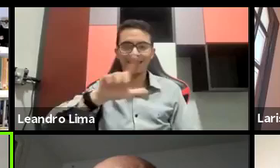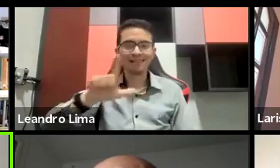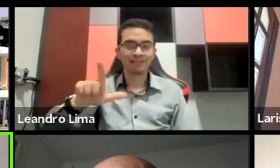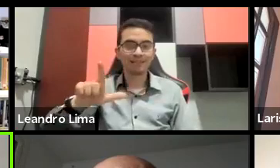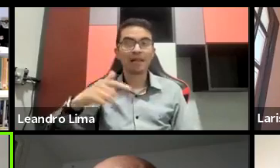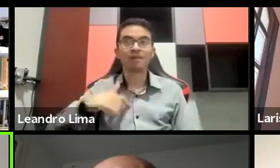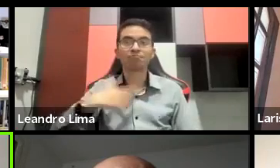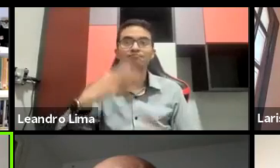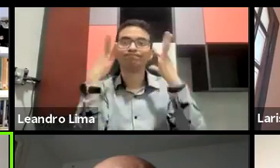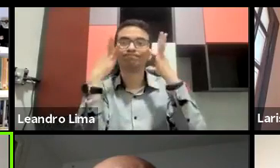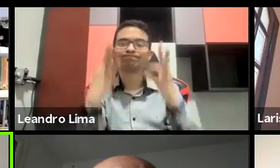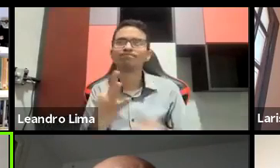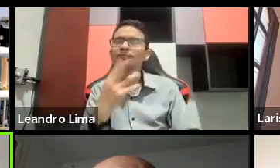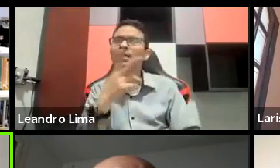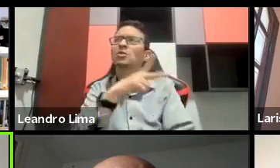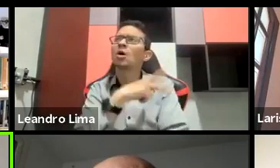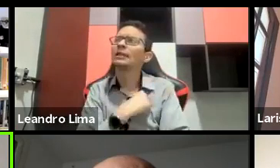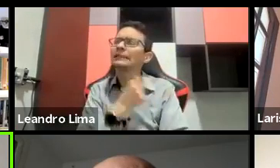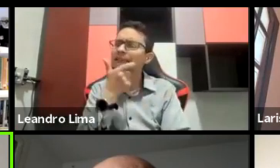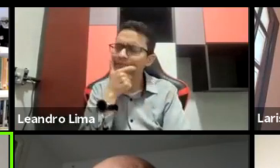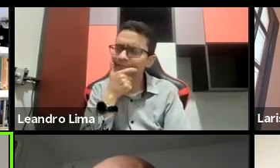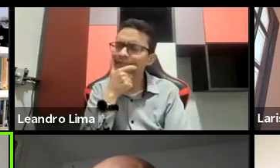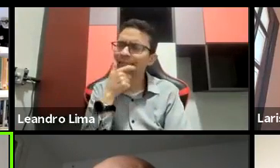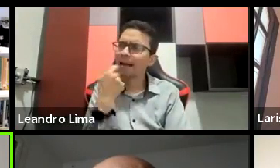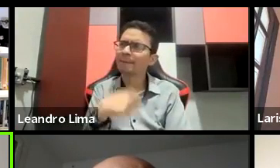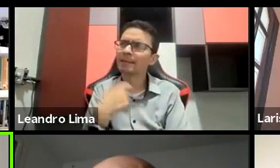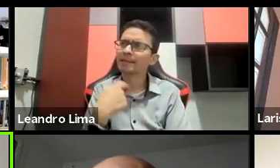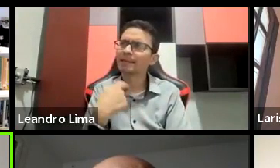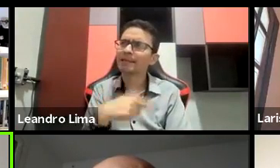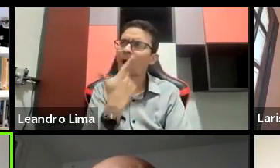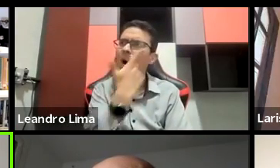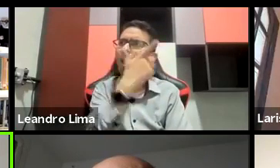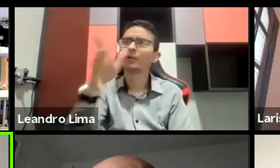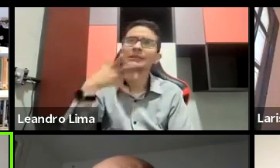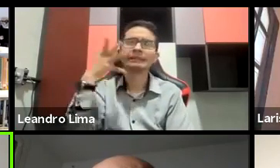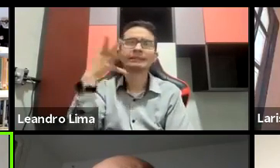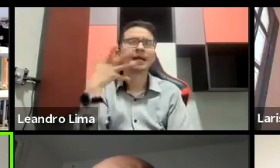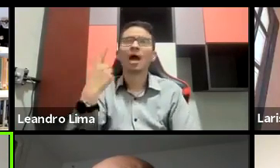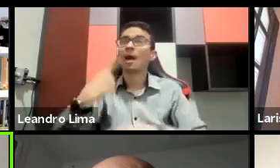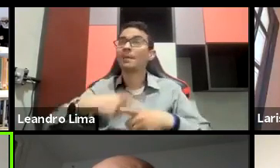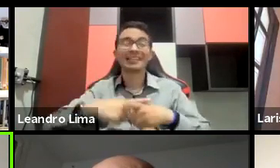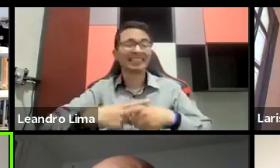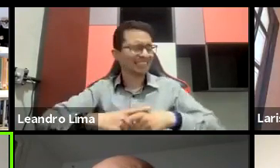wow I we could have another session and another one because session and another one because session and another one because of the uh diverse and uh the of the uh diverse and uh the